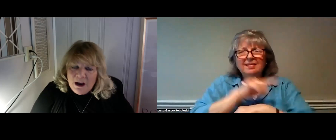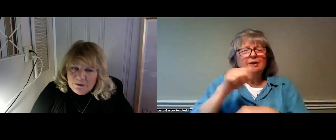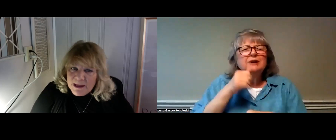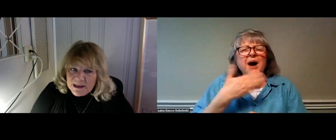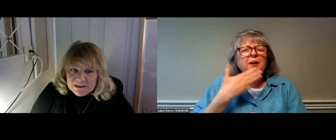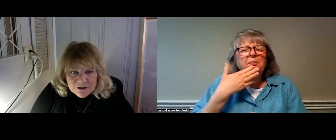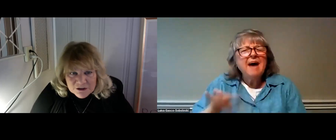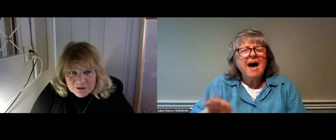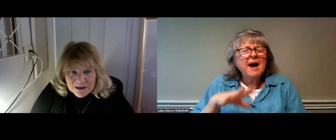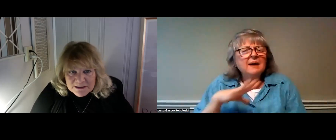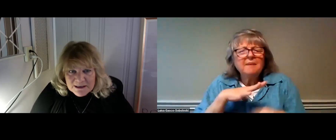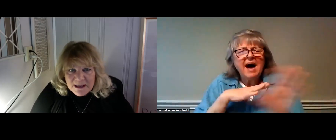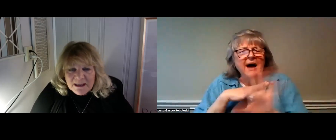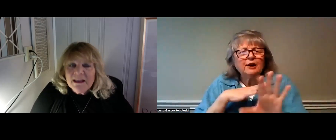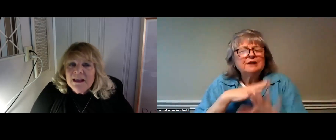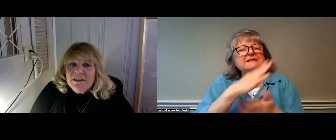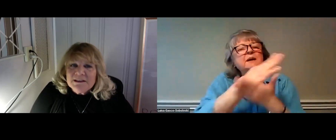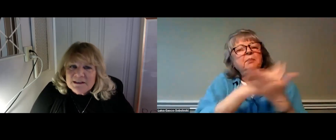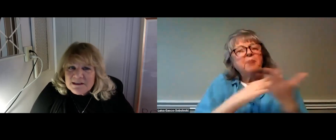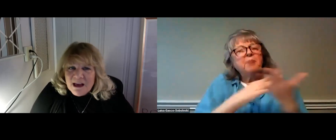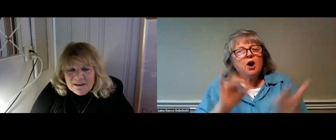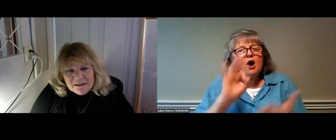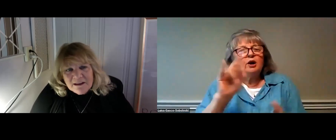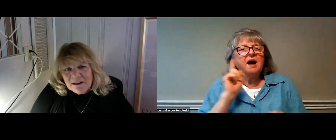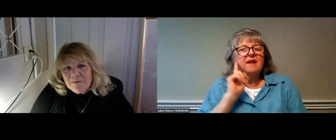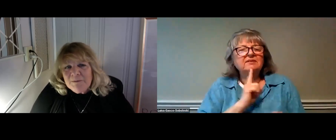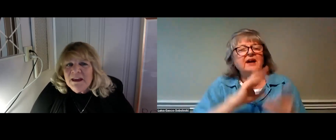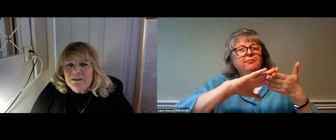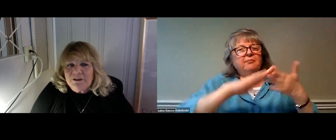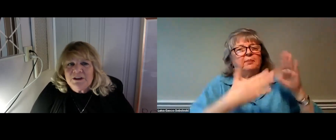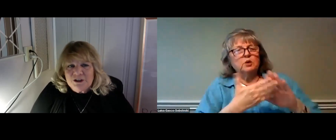aren't paying attention to us. This is not a behavior issue,